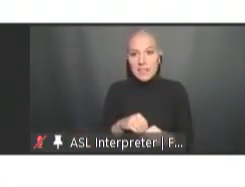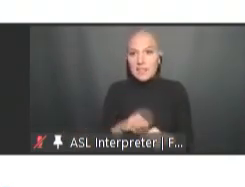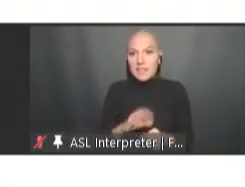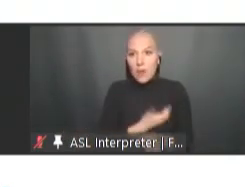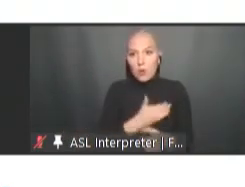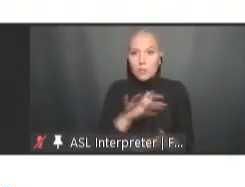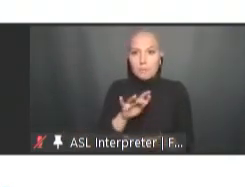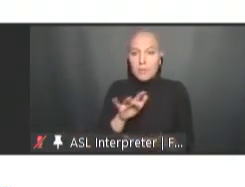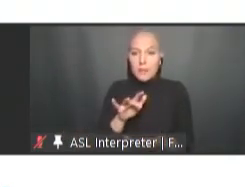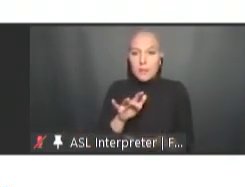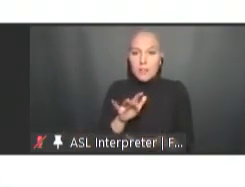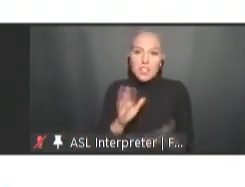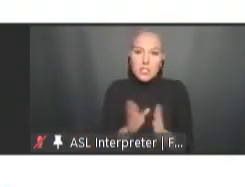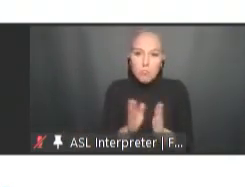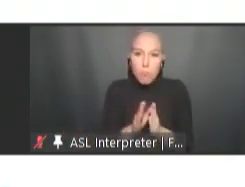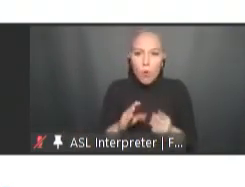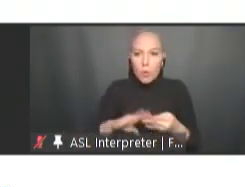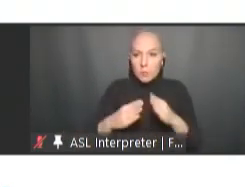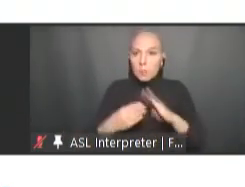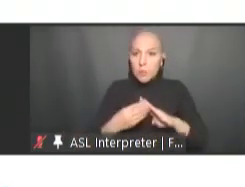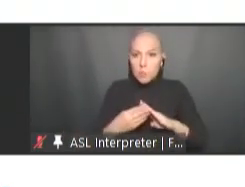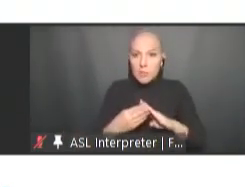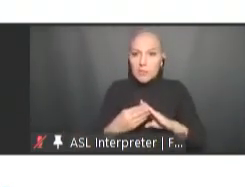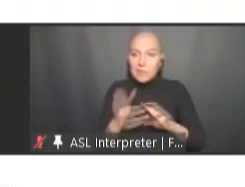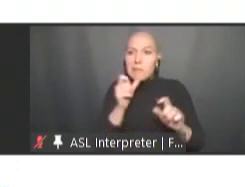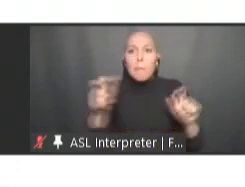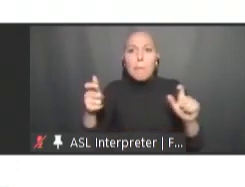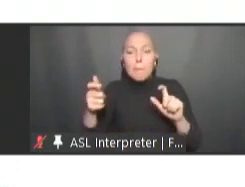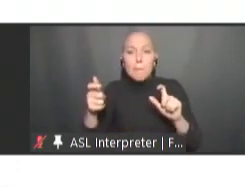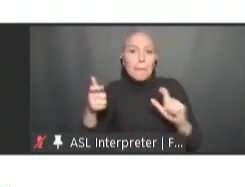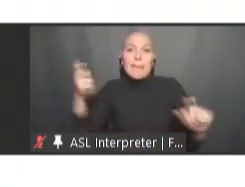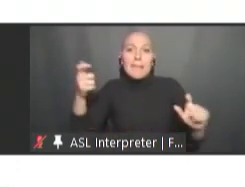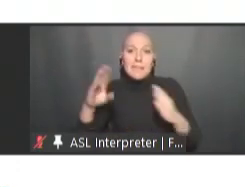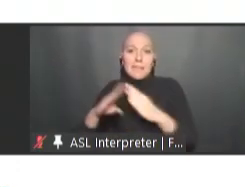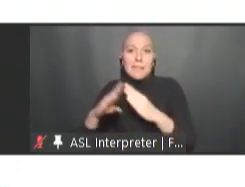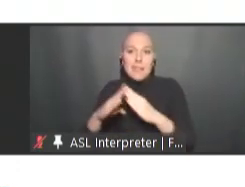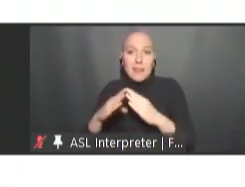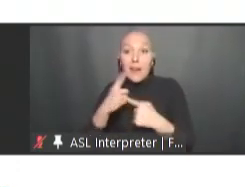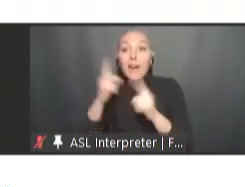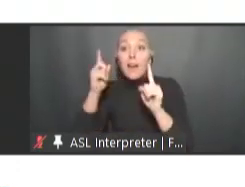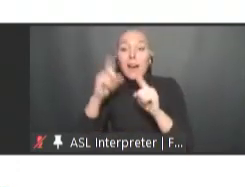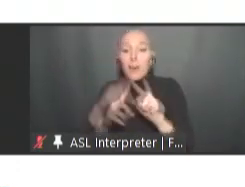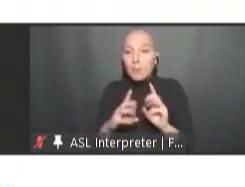you know, our smaller communities. So, we tried to provide a diversity of materials